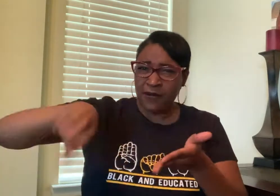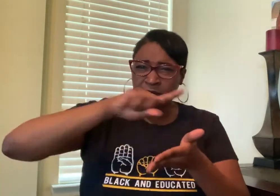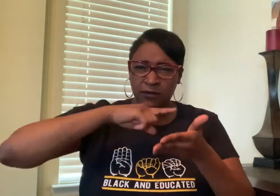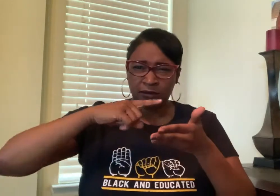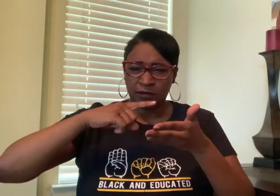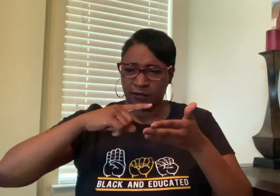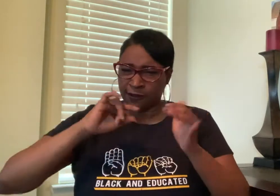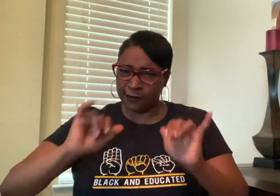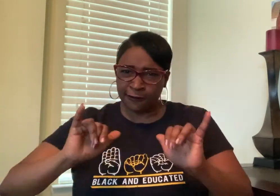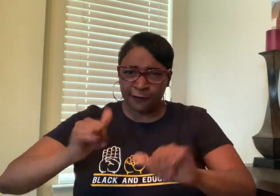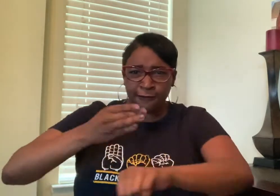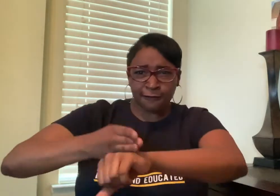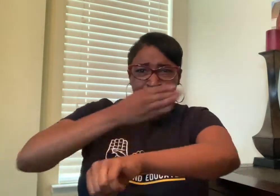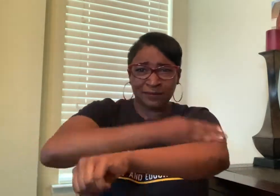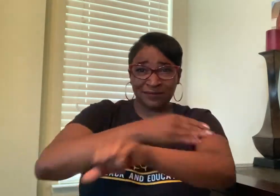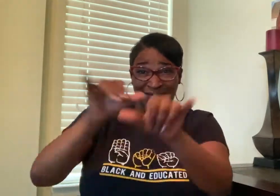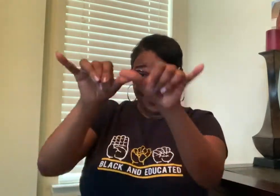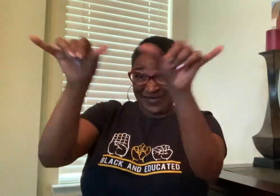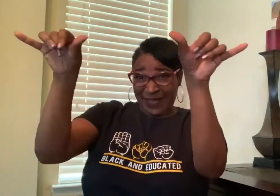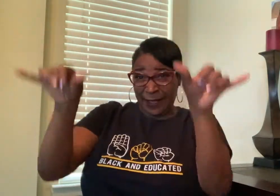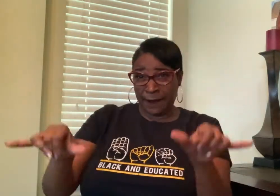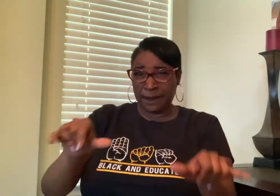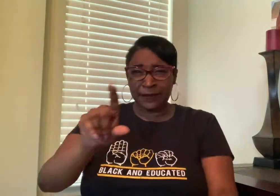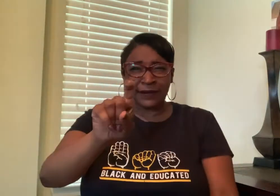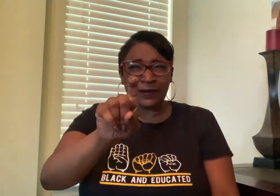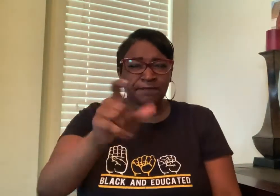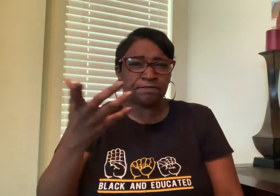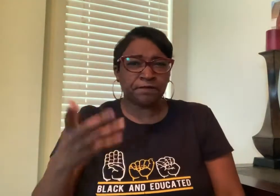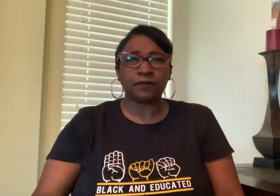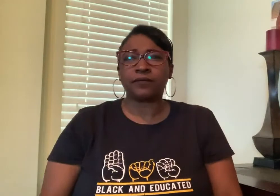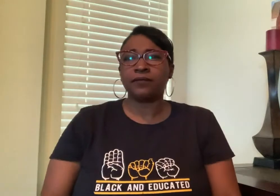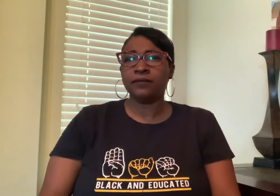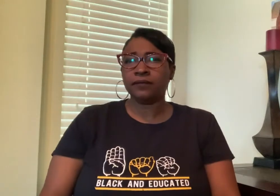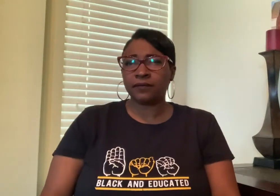“Has any of this moved the needle to improve systemic issues?”